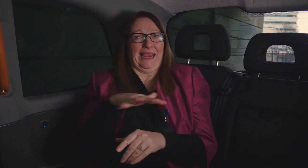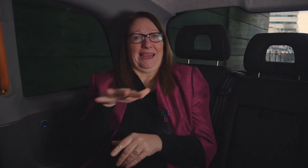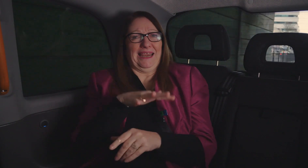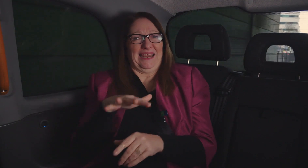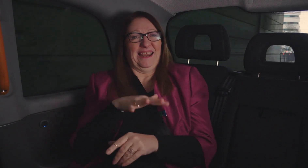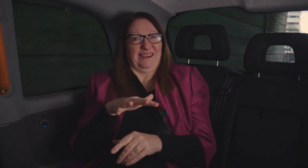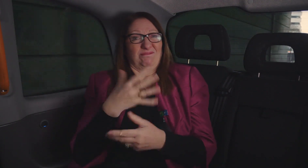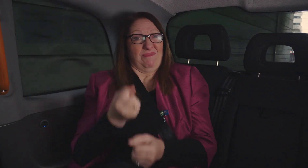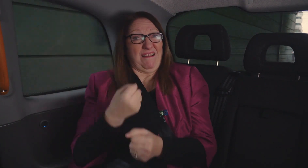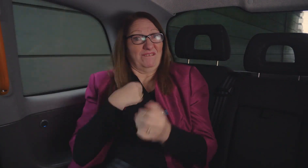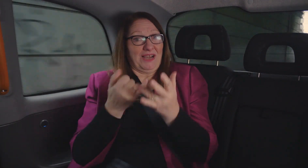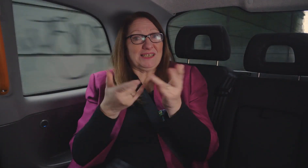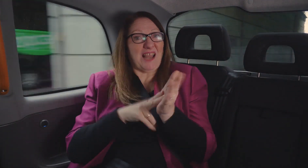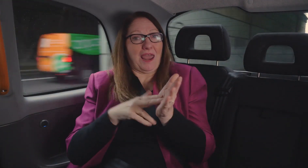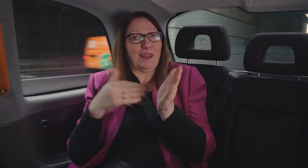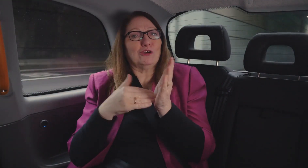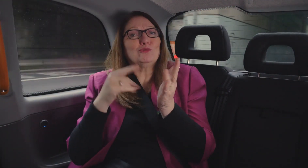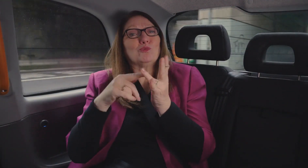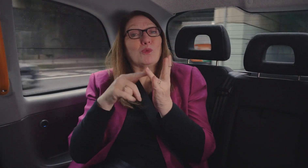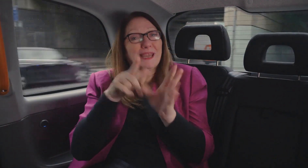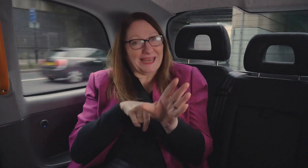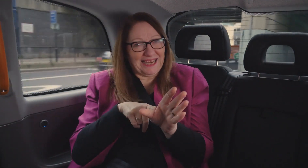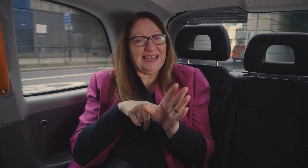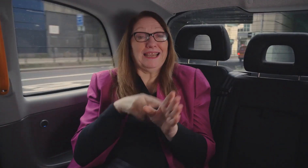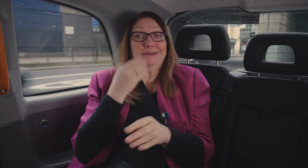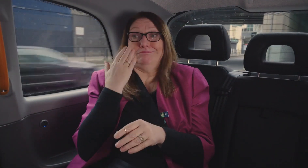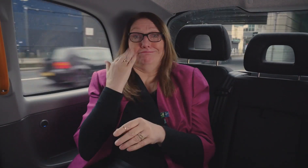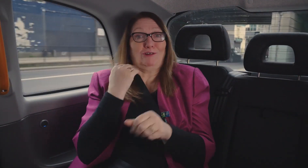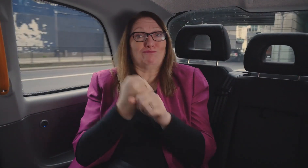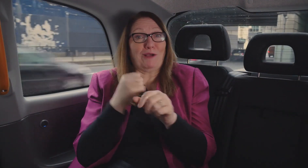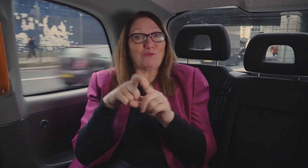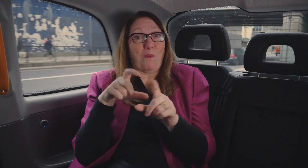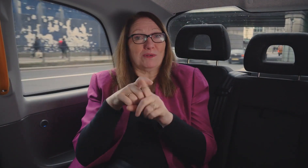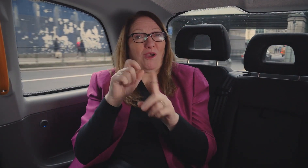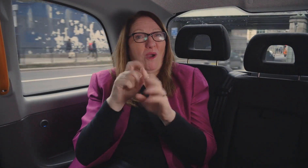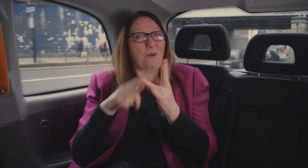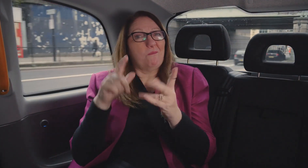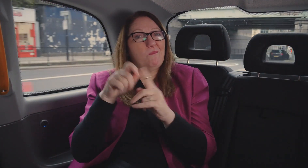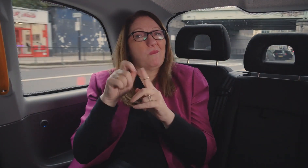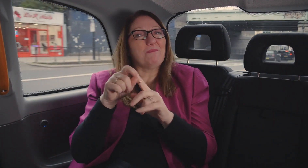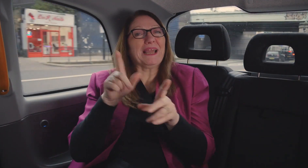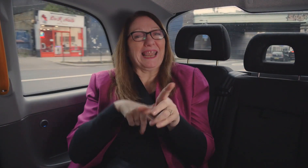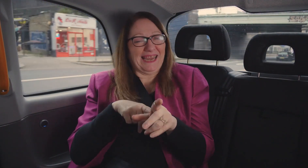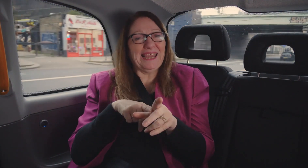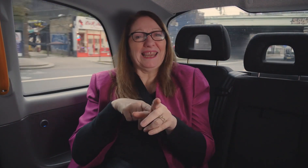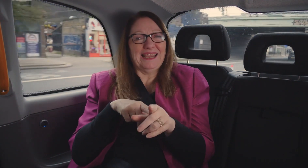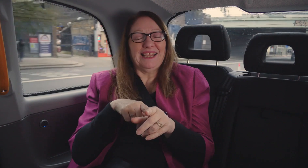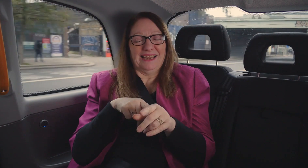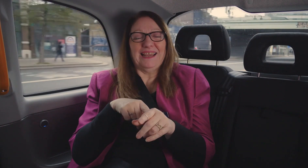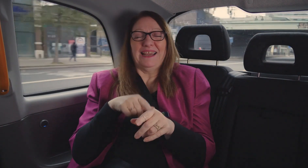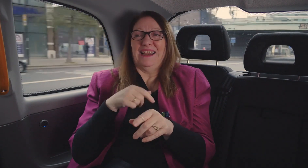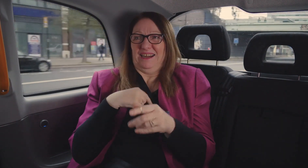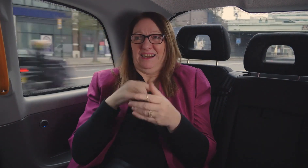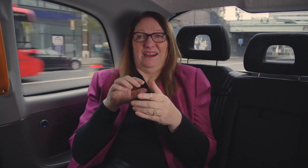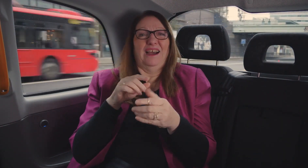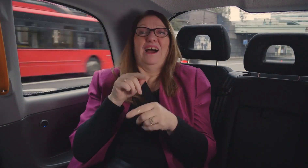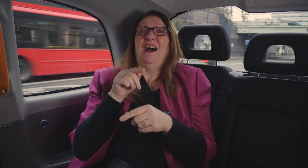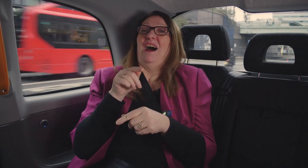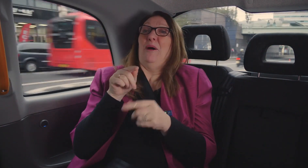I have a son, Zooy, and now, very recently a granddaughter, Poppy.